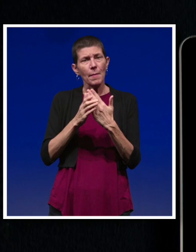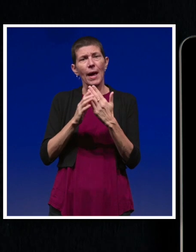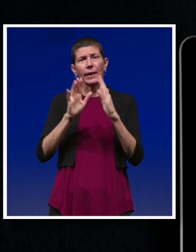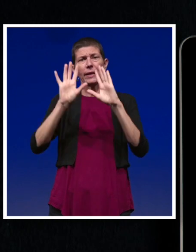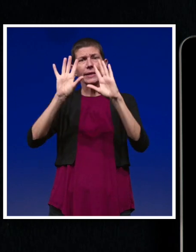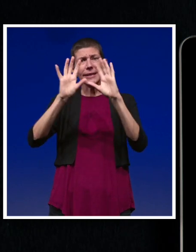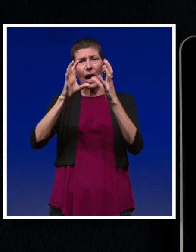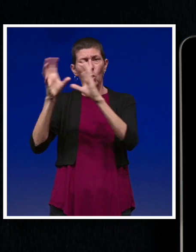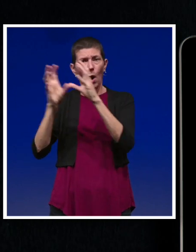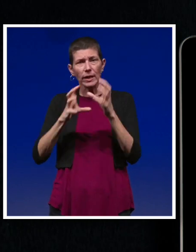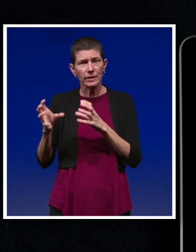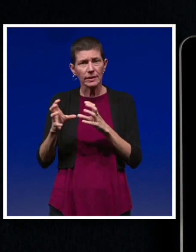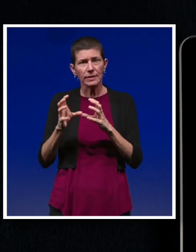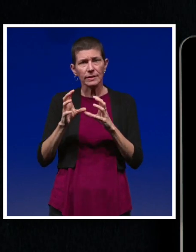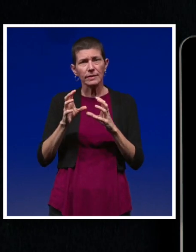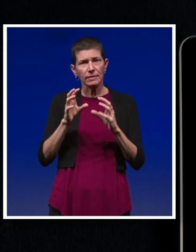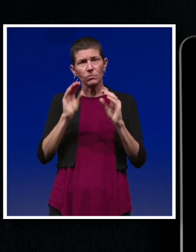are automatically categorized.